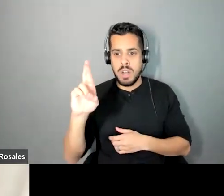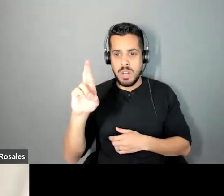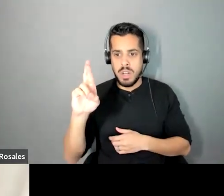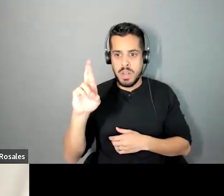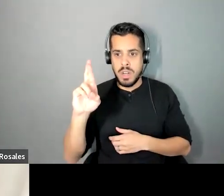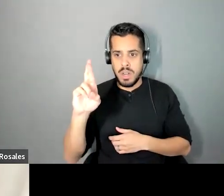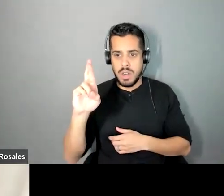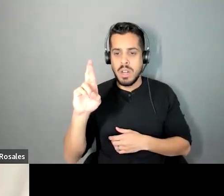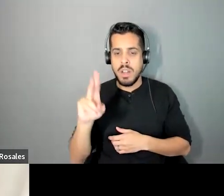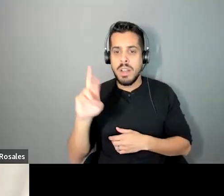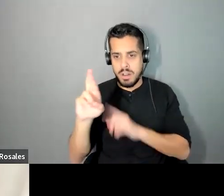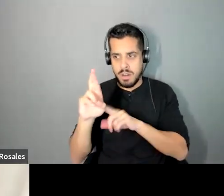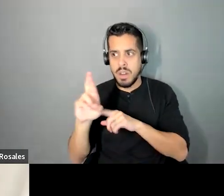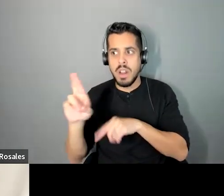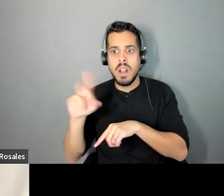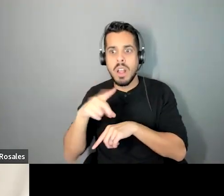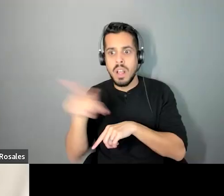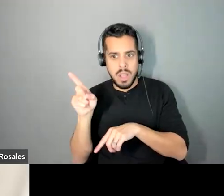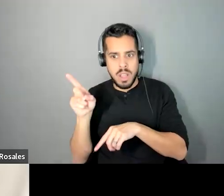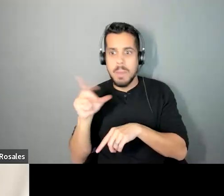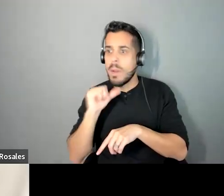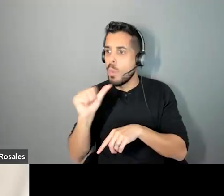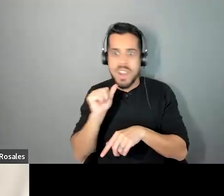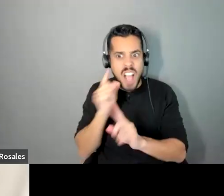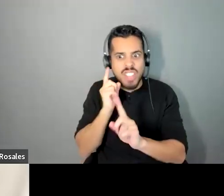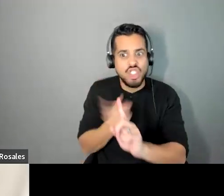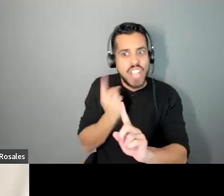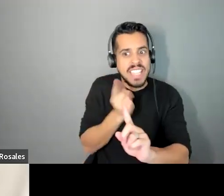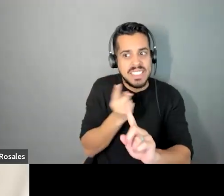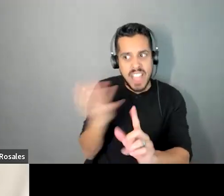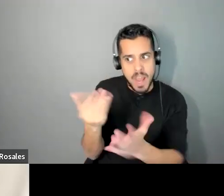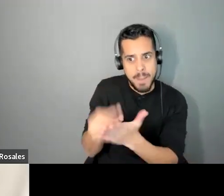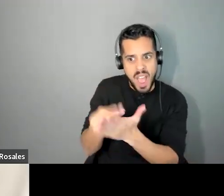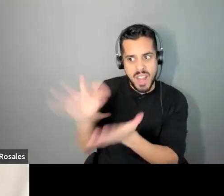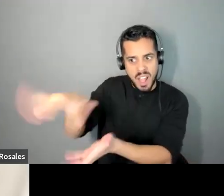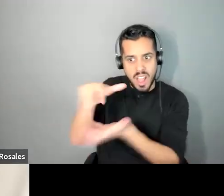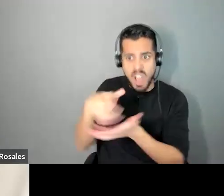Um... but we are not chasing their dollars. Uh... quite honestly, it's a pain in the ass to work, uh...